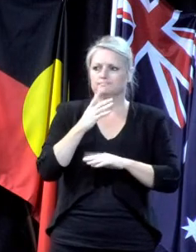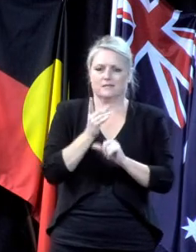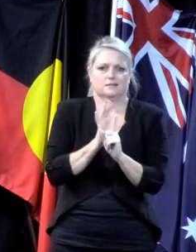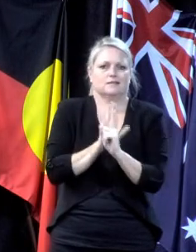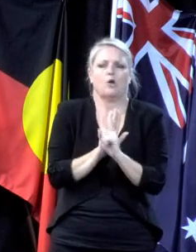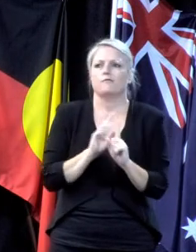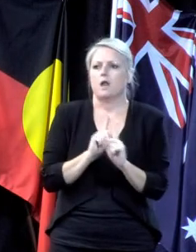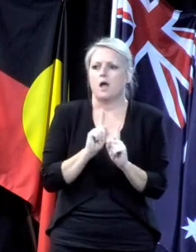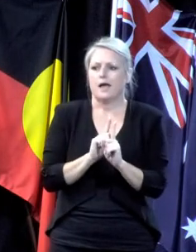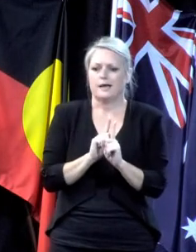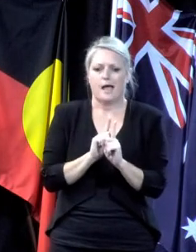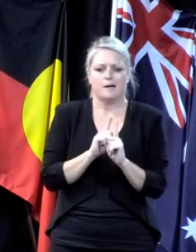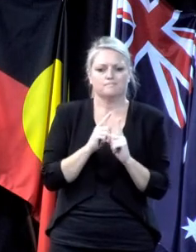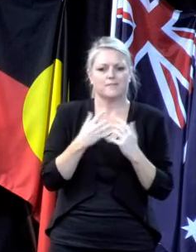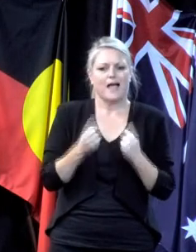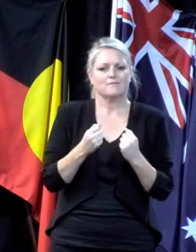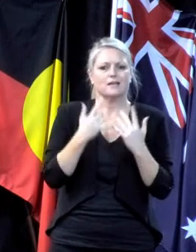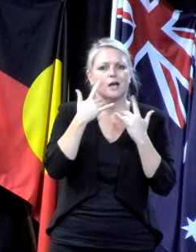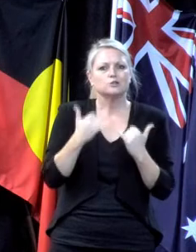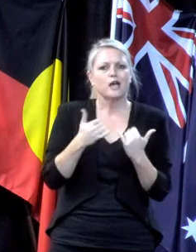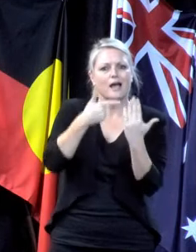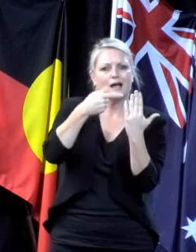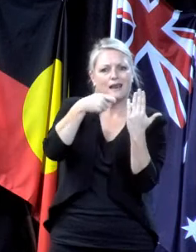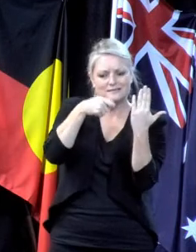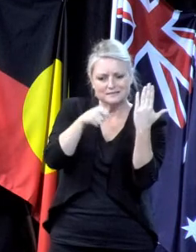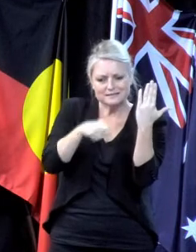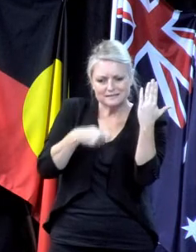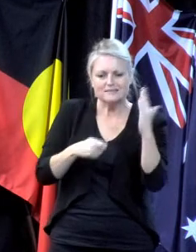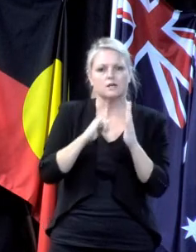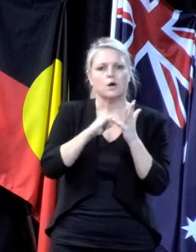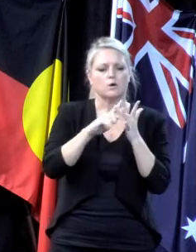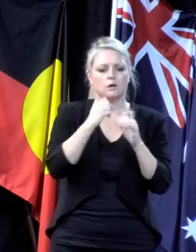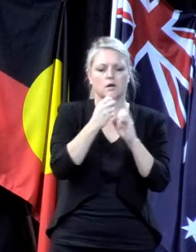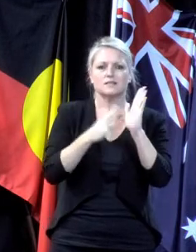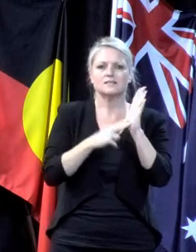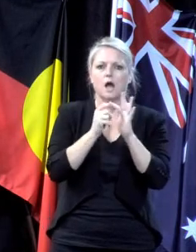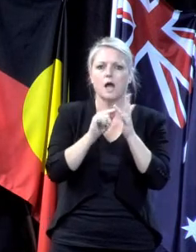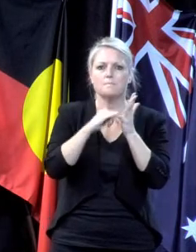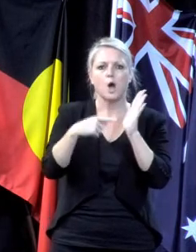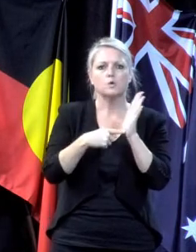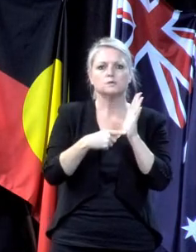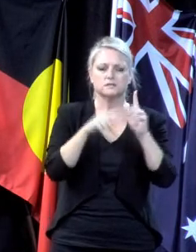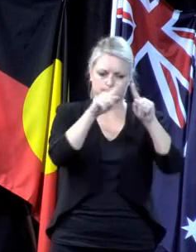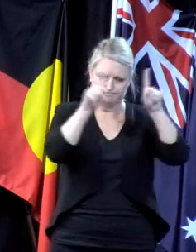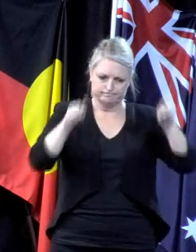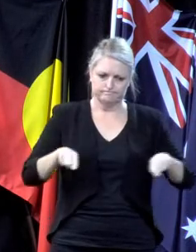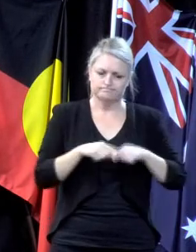that the signposts for Improvement is one of those checklists that schools can use to evaluate where they’re currently at